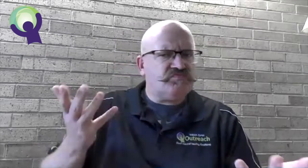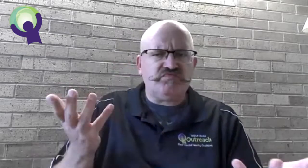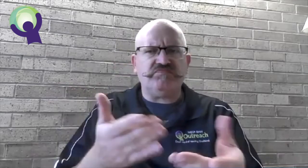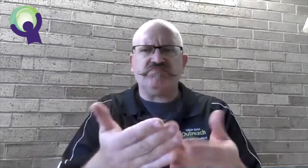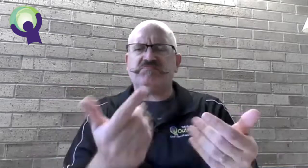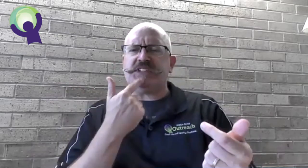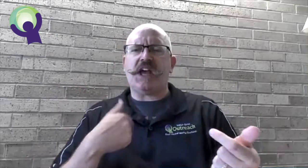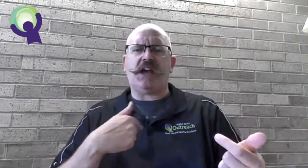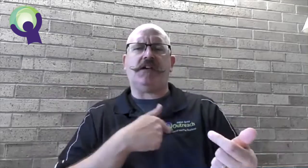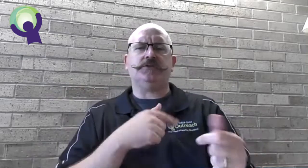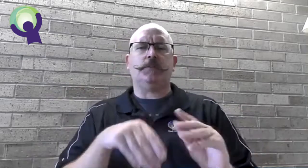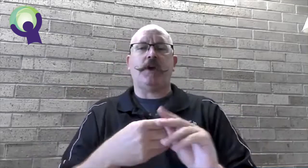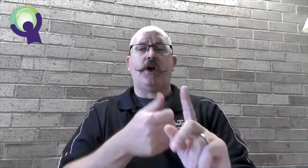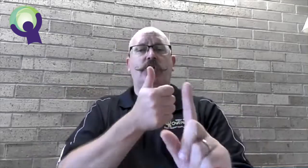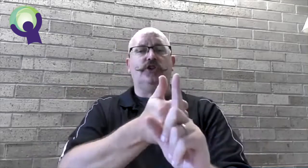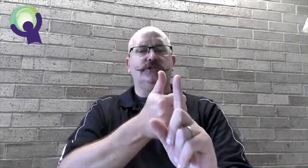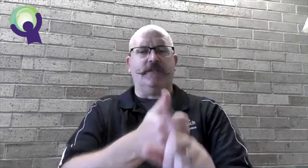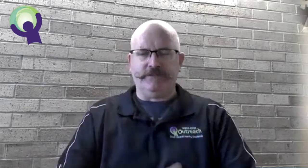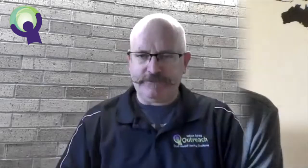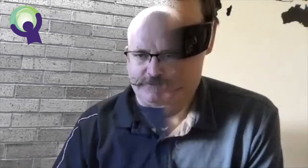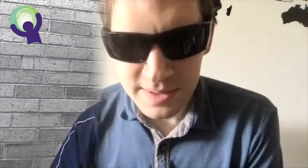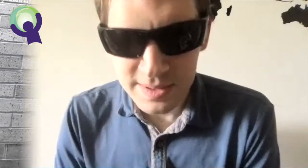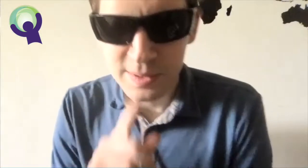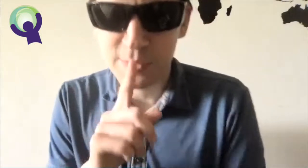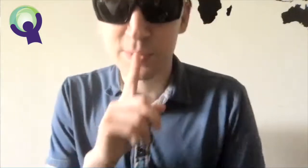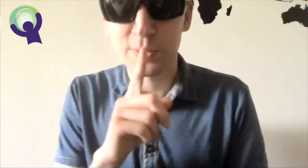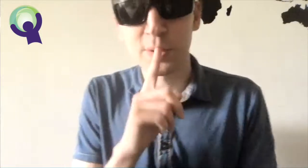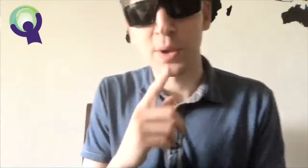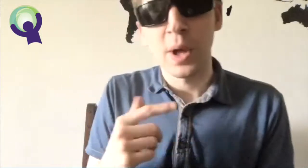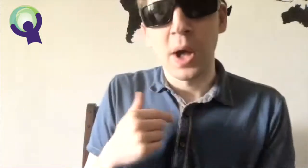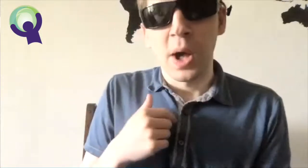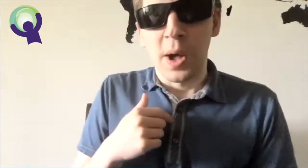are, yourself as a person, and describe yourself for us.